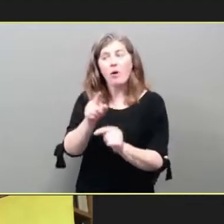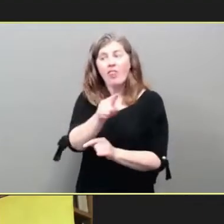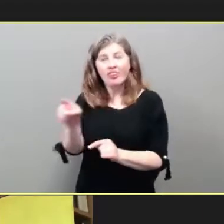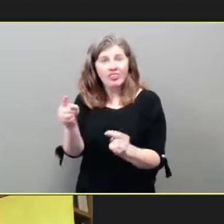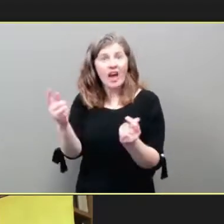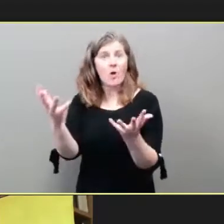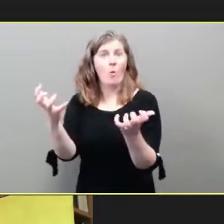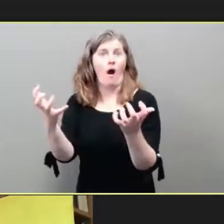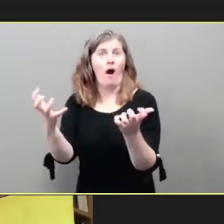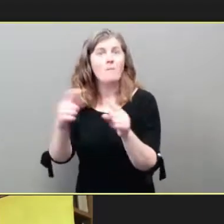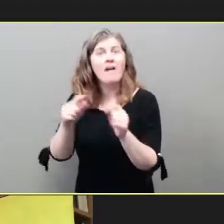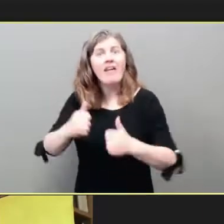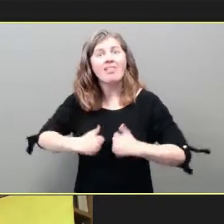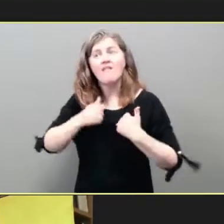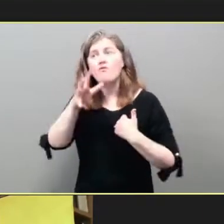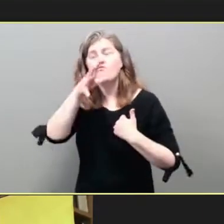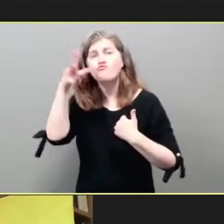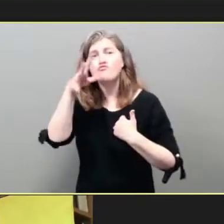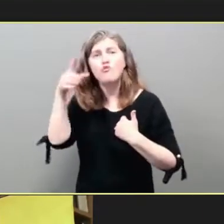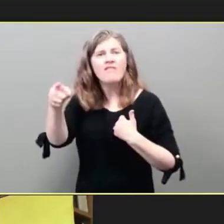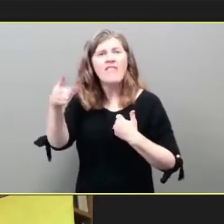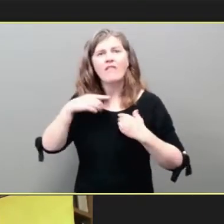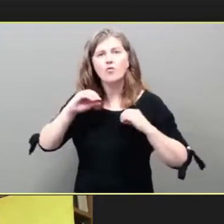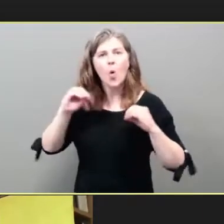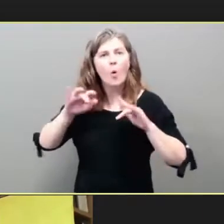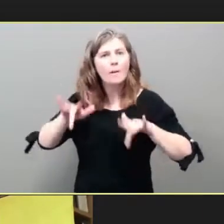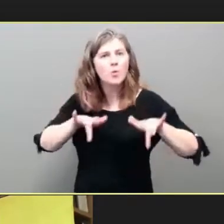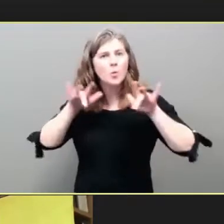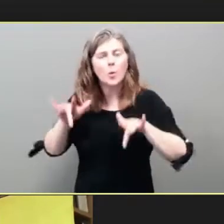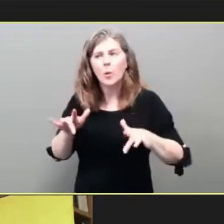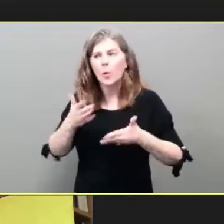a rural area. I don't have a computer or have a lower income and we don't